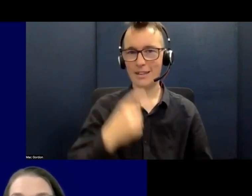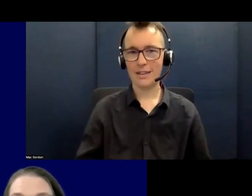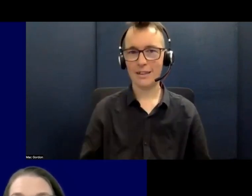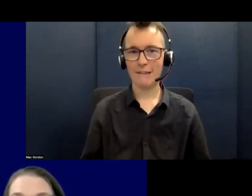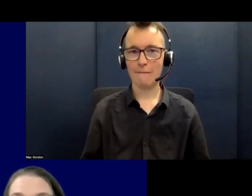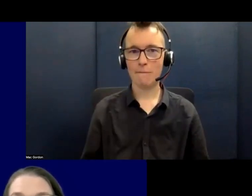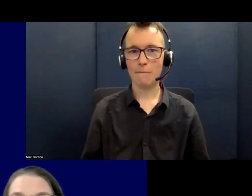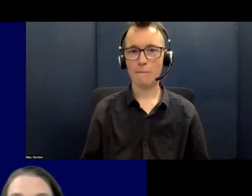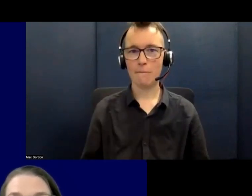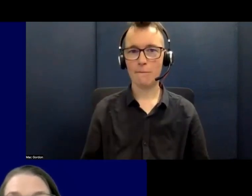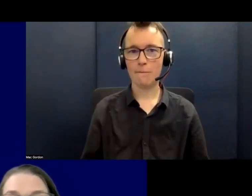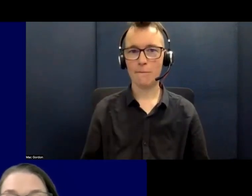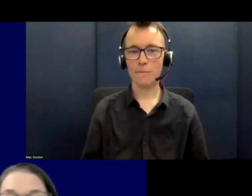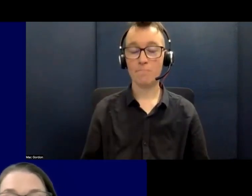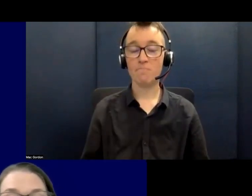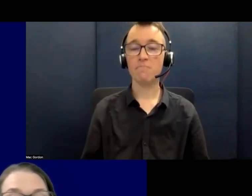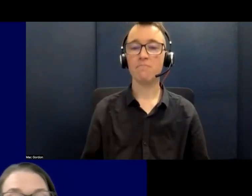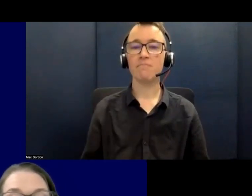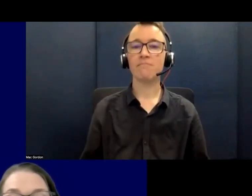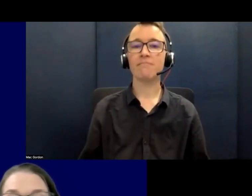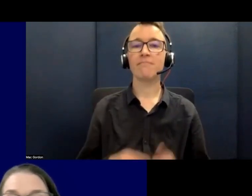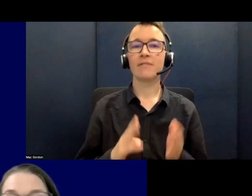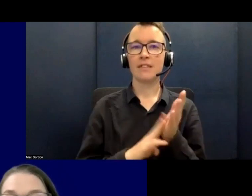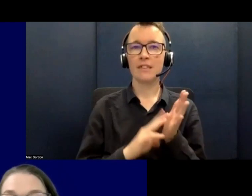[Melanie] Next question, Natalia.